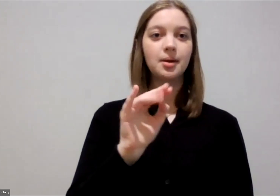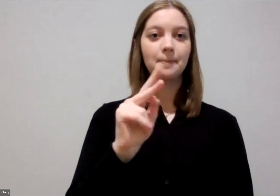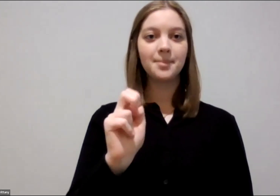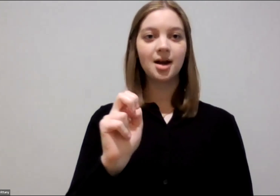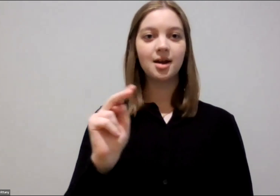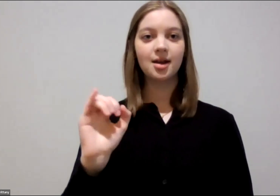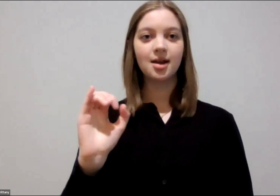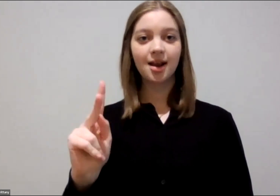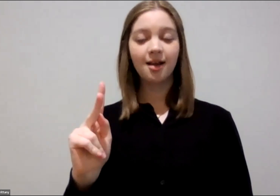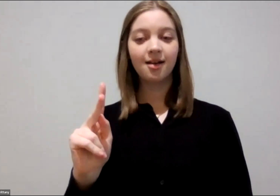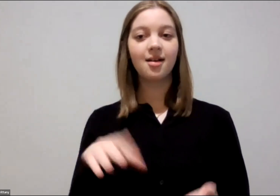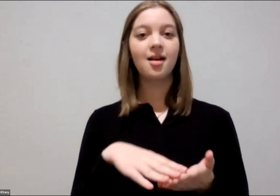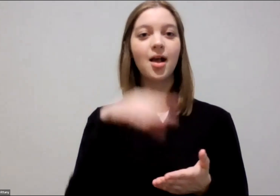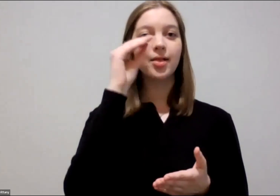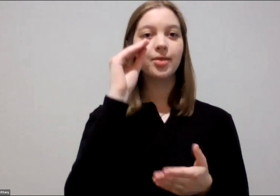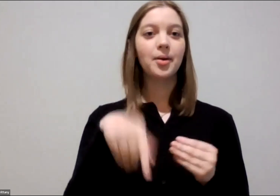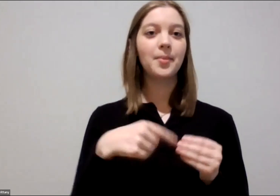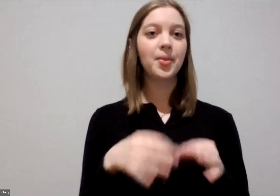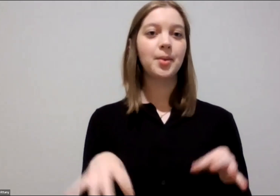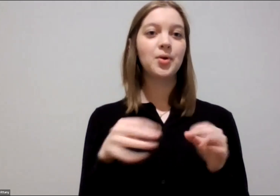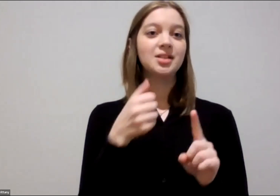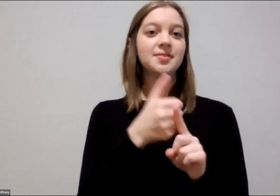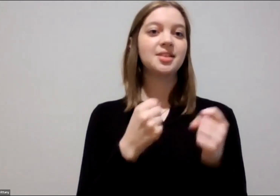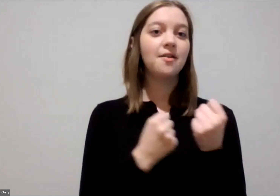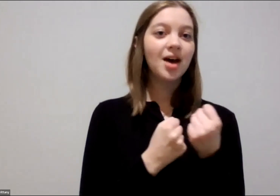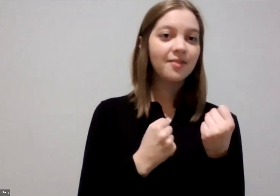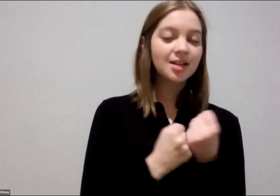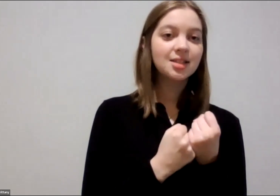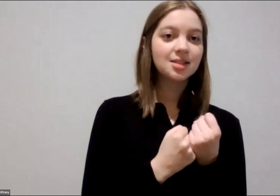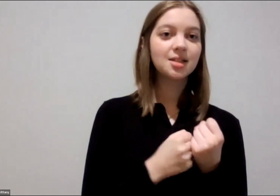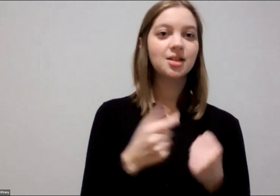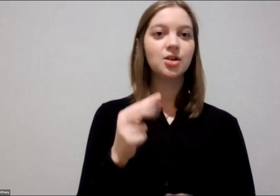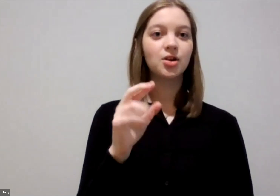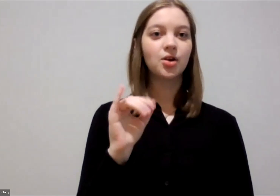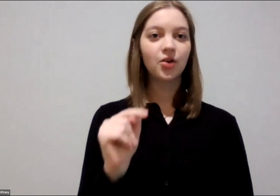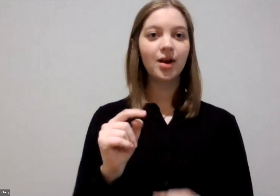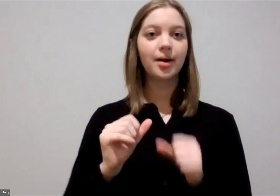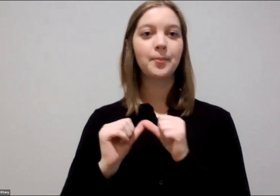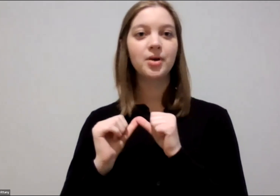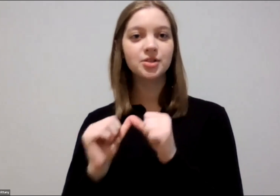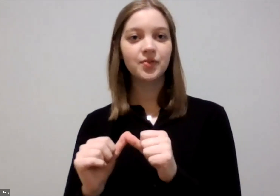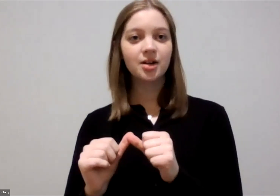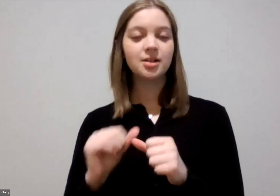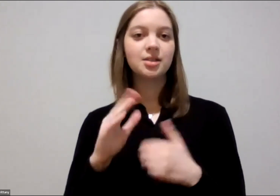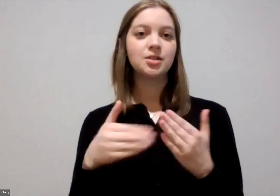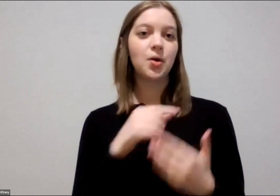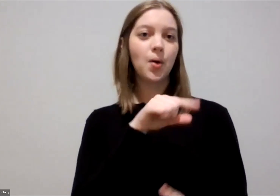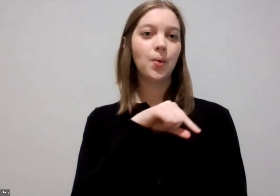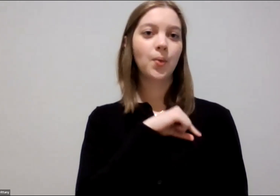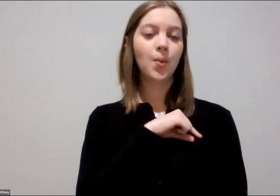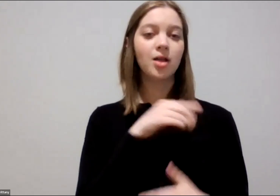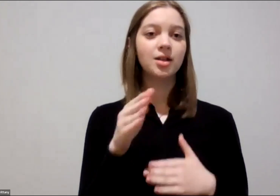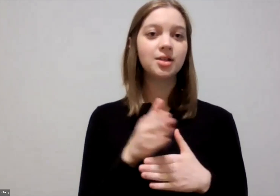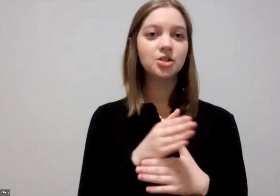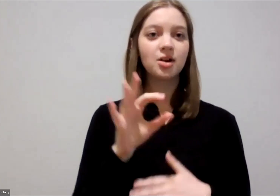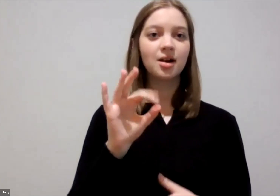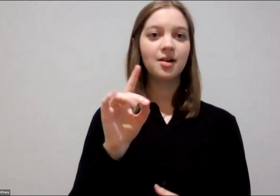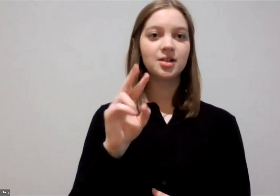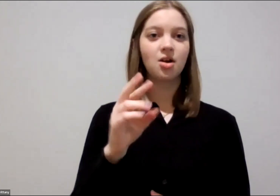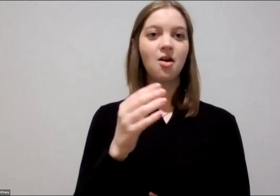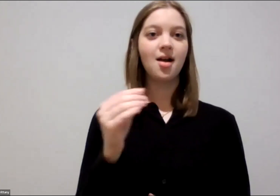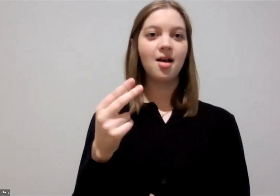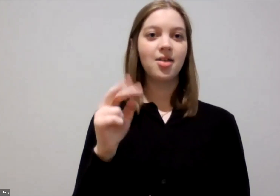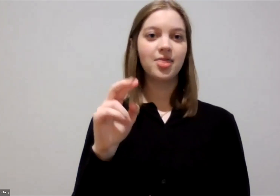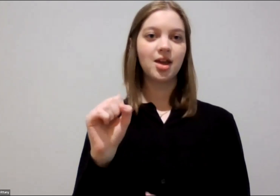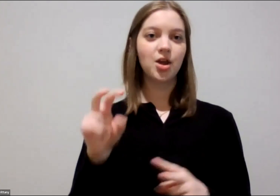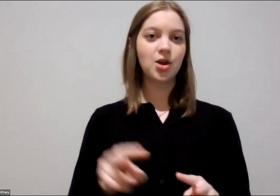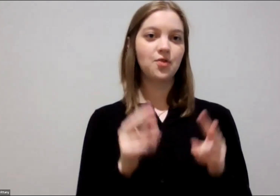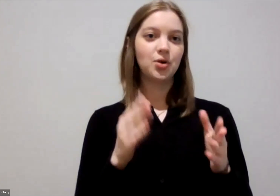And learn about the how about the importance of self-advocacy, determination, grit, perseverance, and these are all traits that are shared by Fdr and the heroes that were selected to be